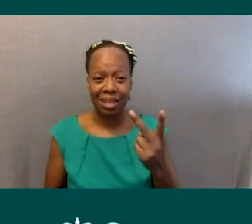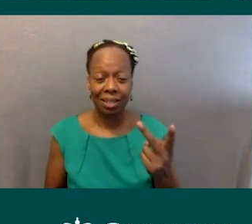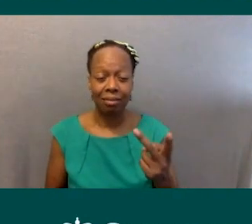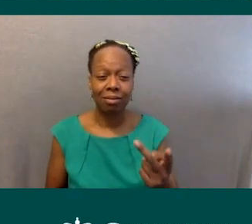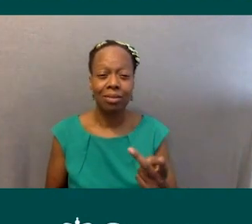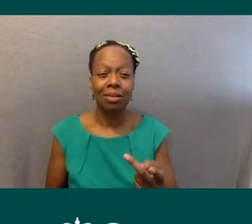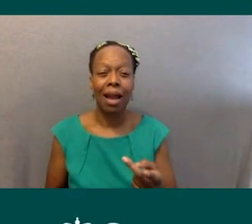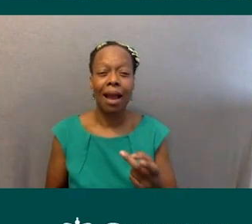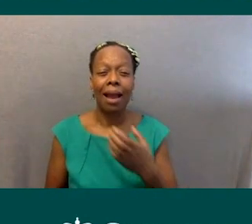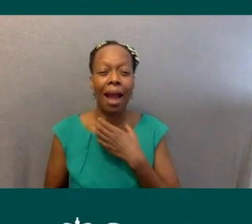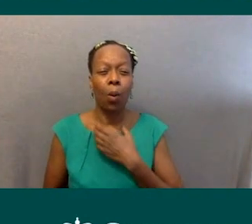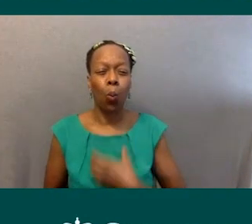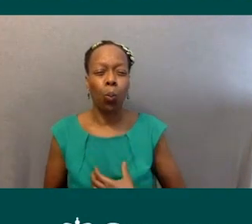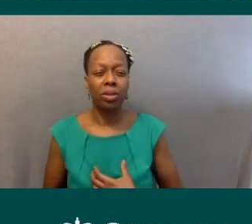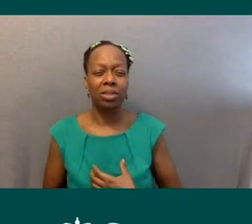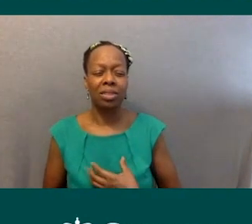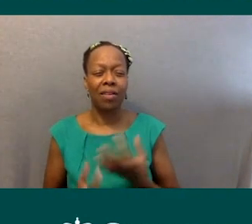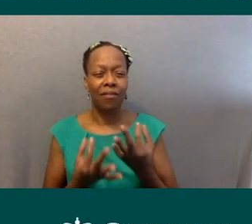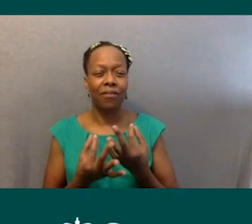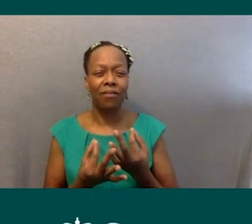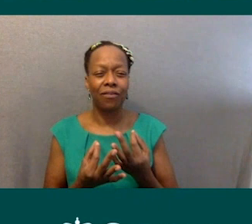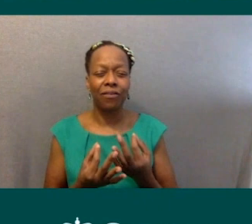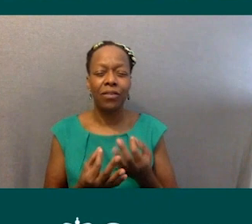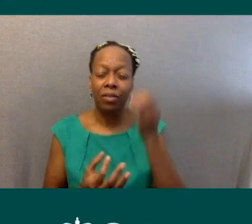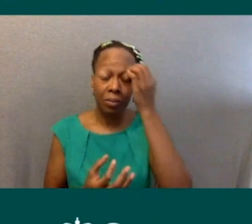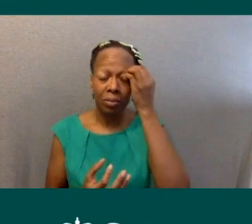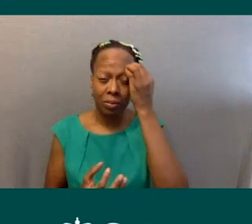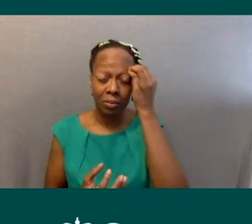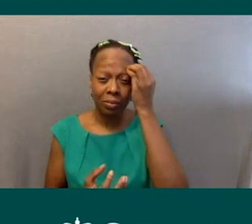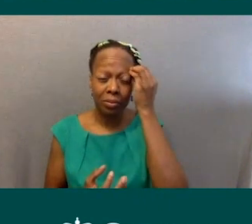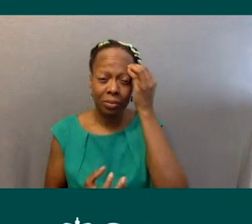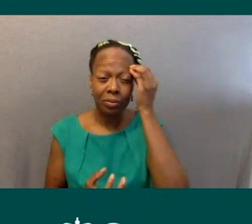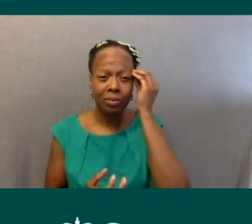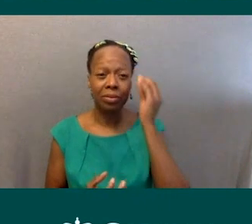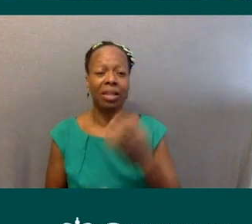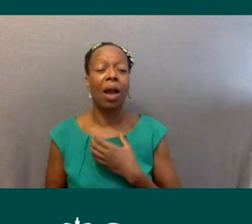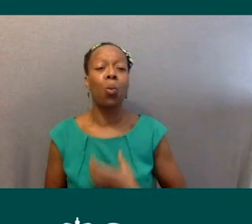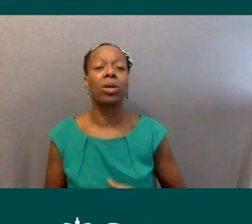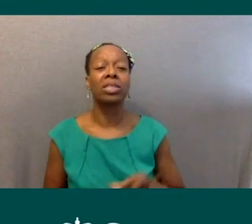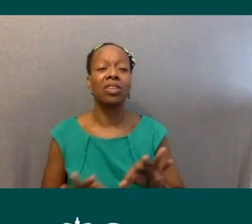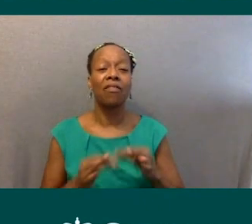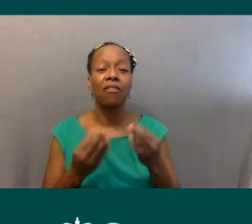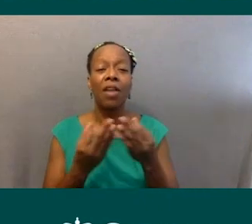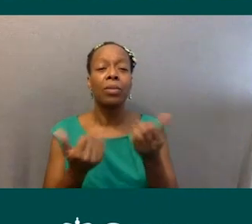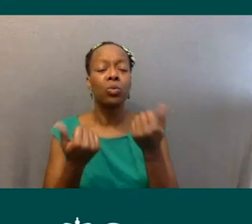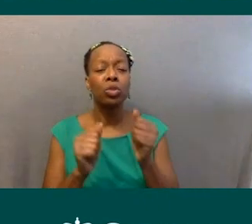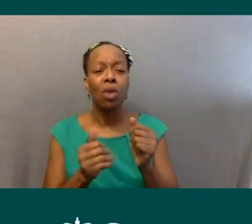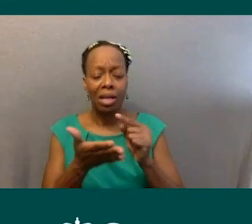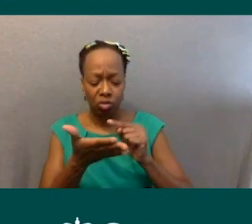and be thoughtful when being in research a lot and investigate and talk to others